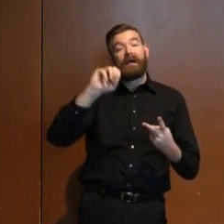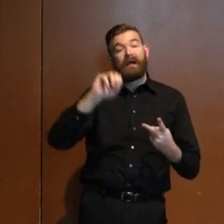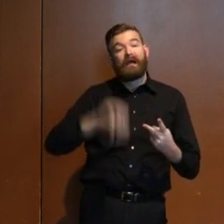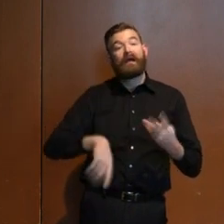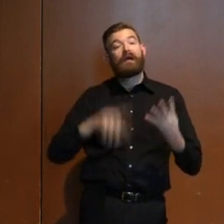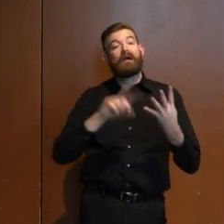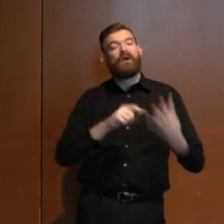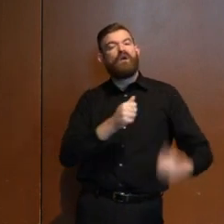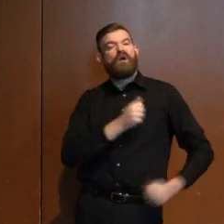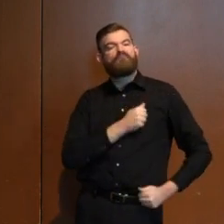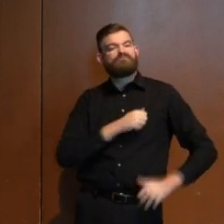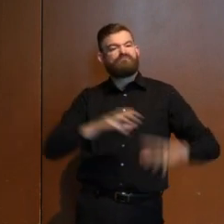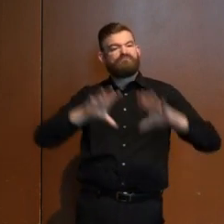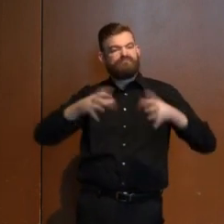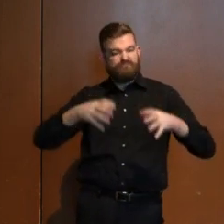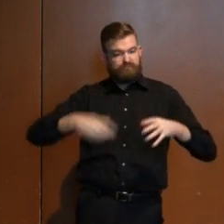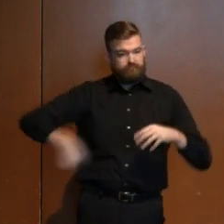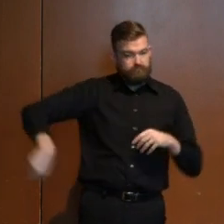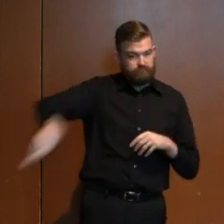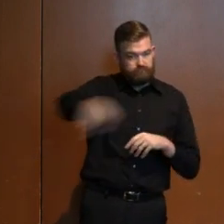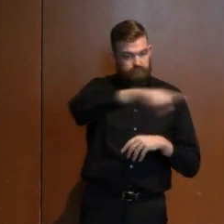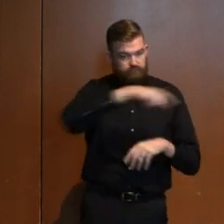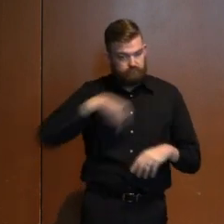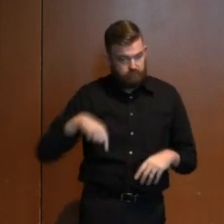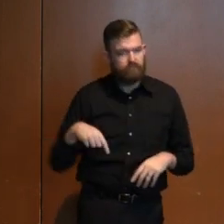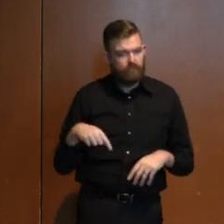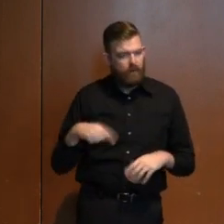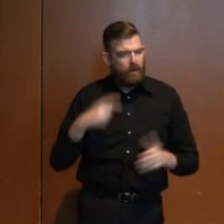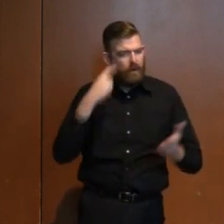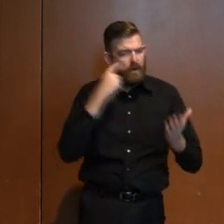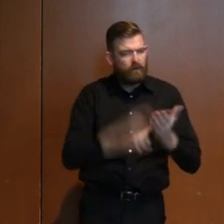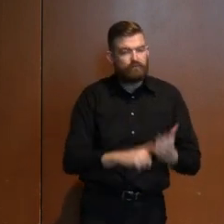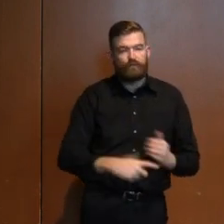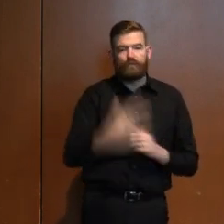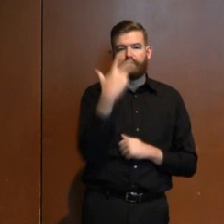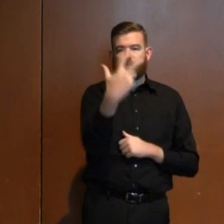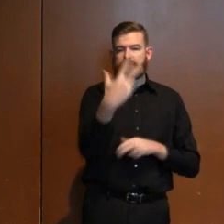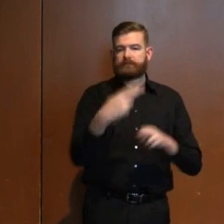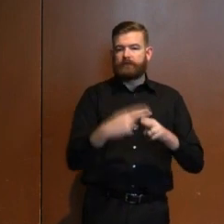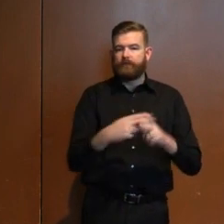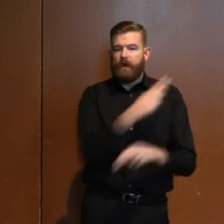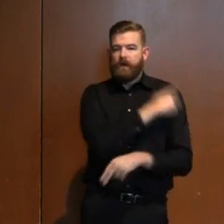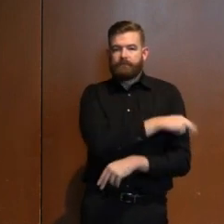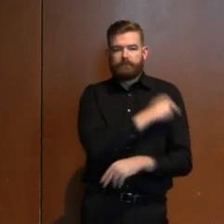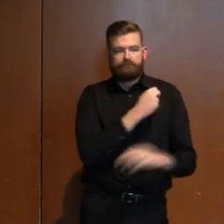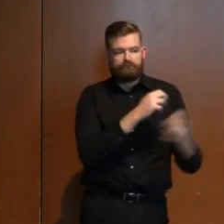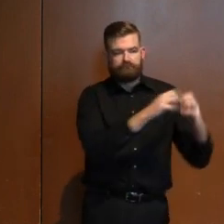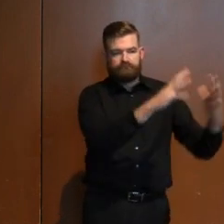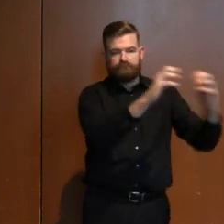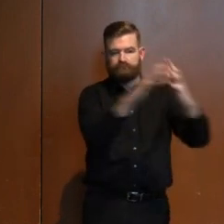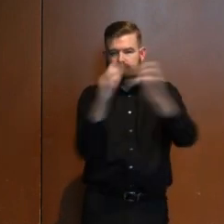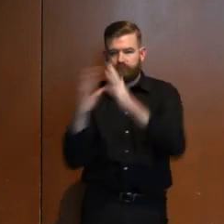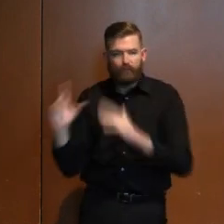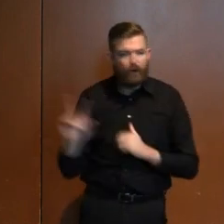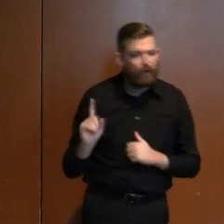PARK, PETE AND THE CORP. OF ENGINEERS WORKING ALONGSIDE OUR TEAMS. WE HAVE IDENTIFIED THREE LOCATIONS WHERE TEMPORARY FIELD